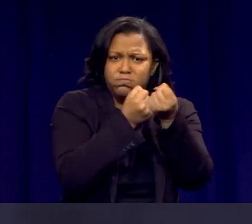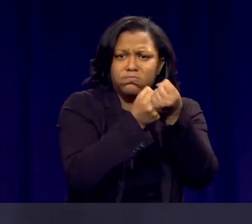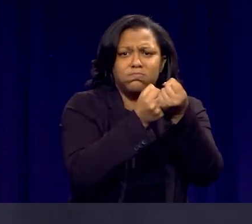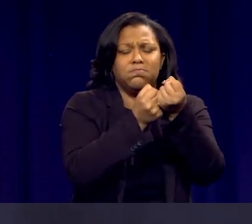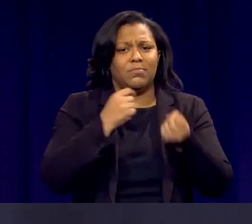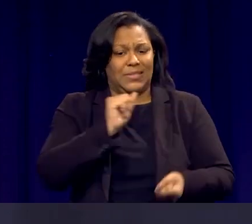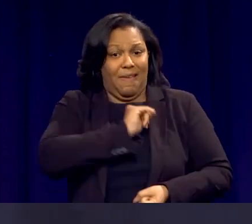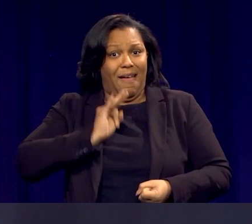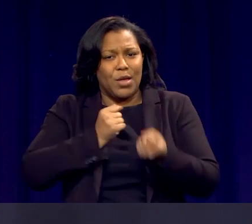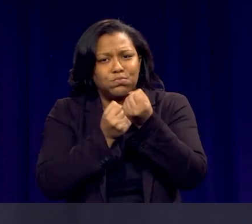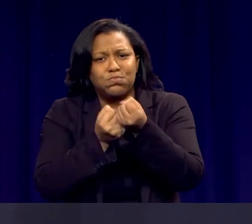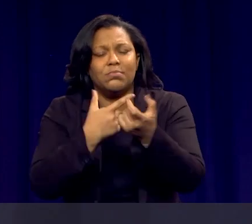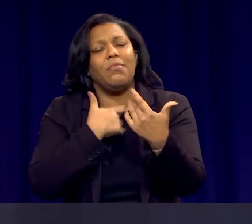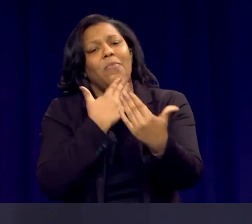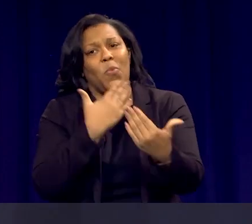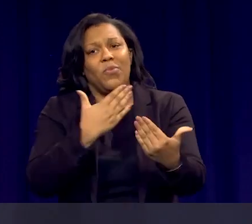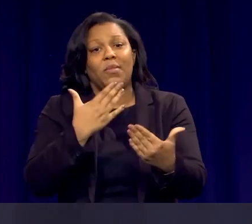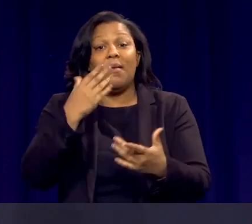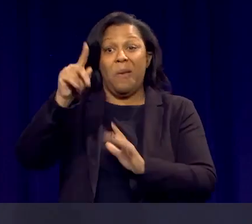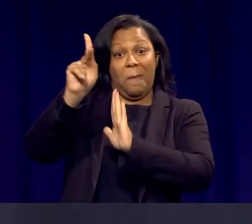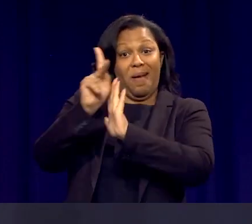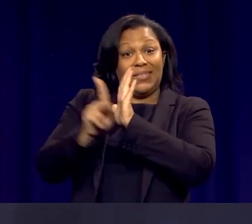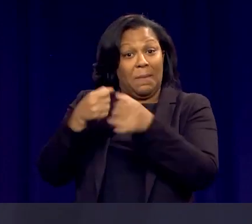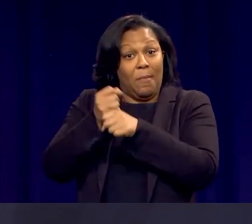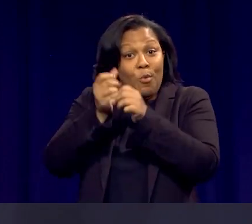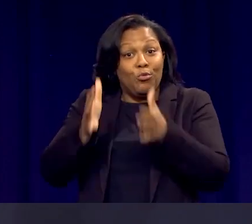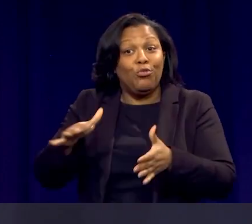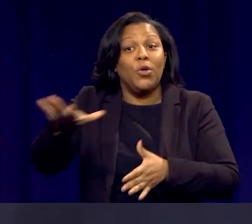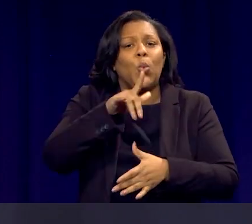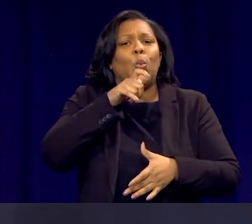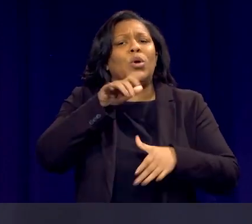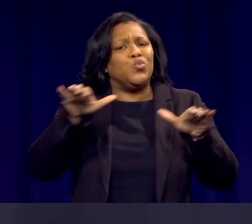to the field, and direct support staff